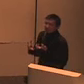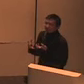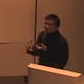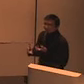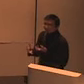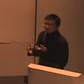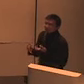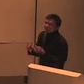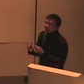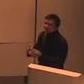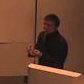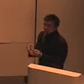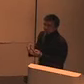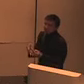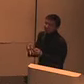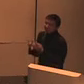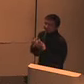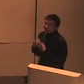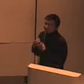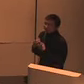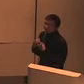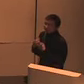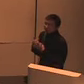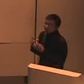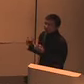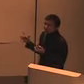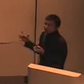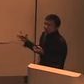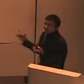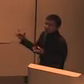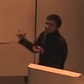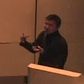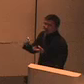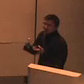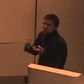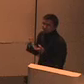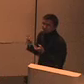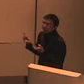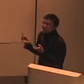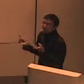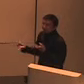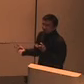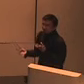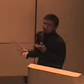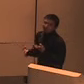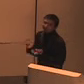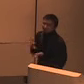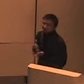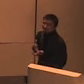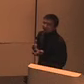then the meaning is coming. And then other people is coming. Then different meaning is coming.